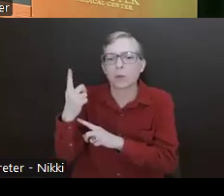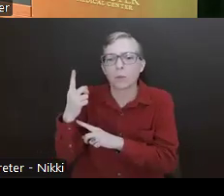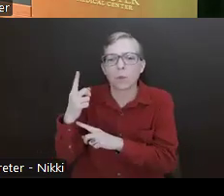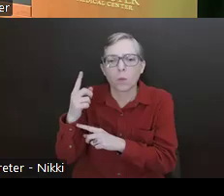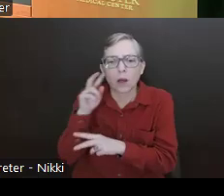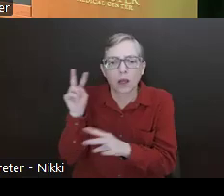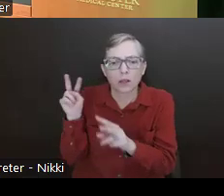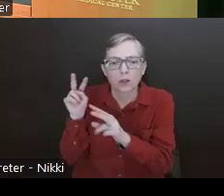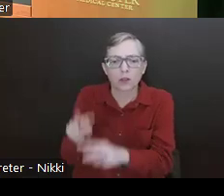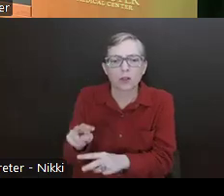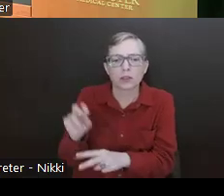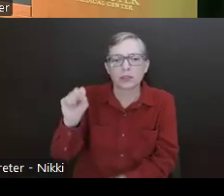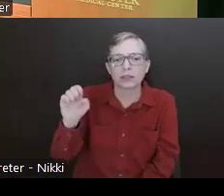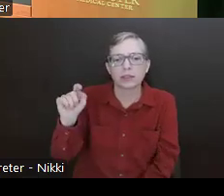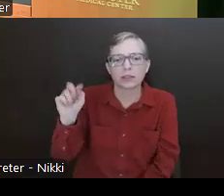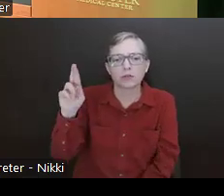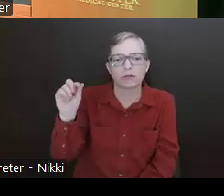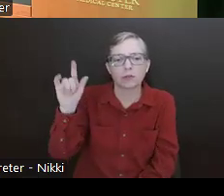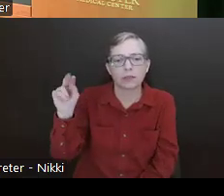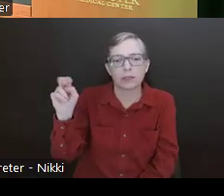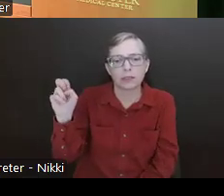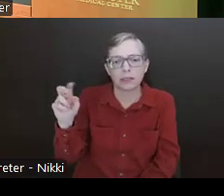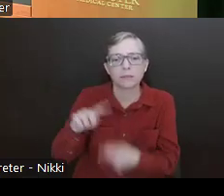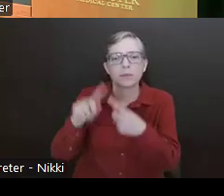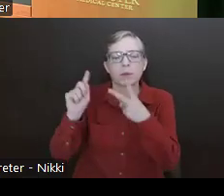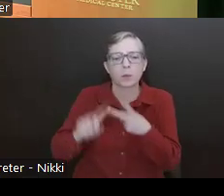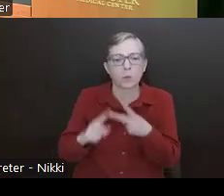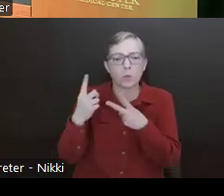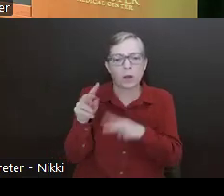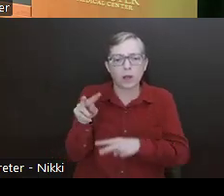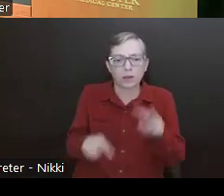and both of these studies were completely negative studies the mood HF trial was actually stopped